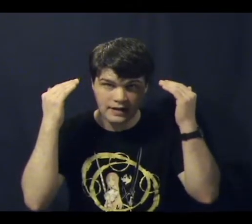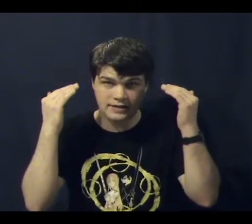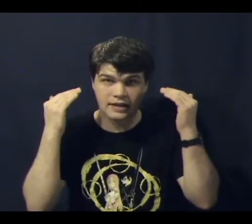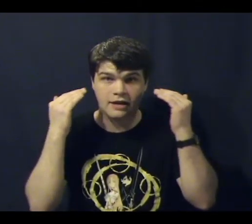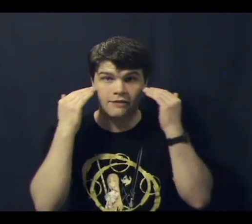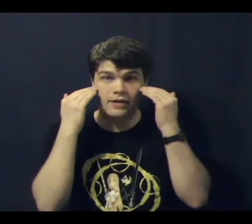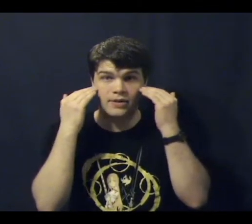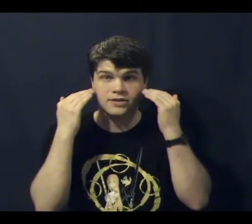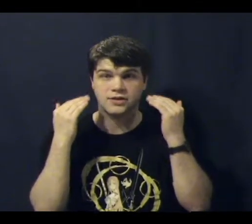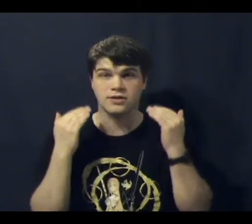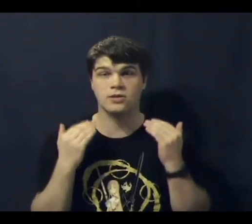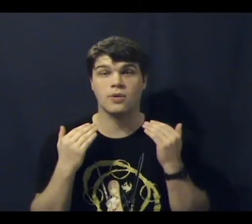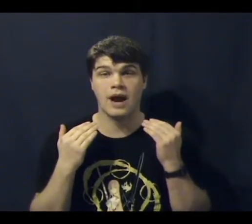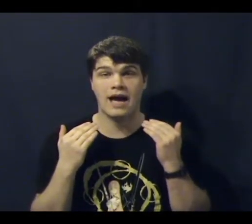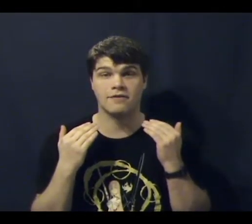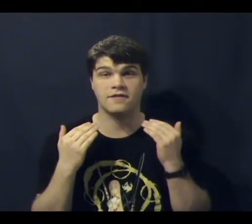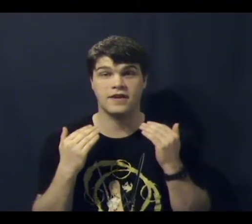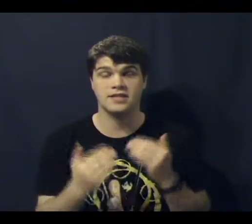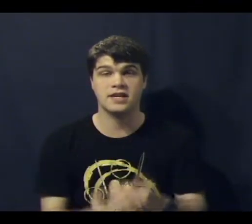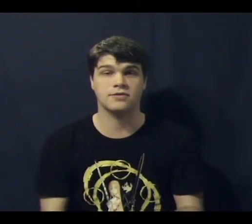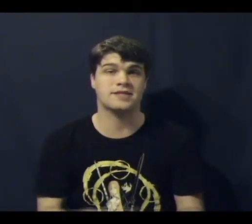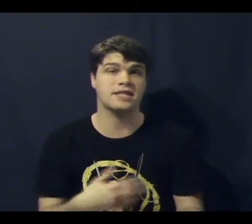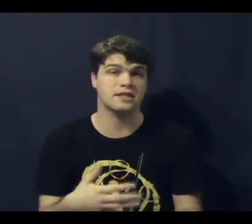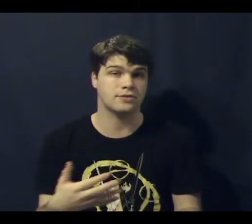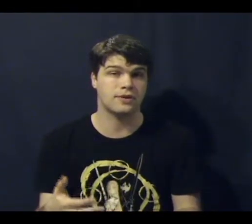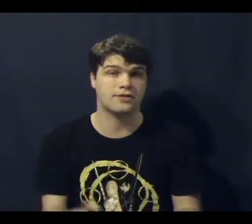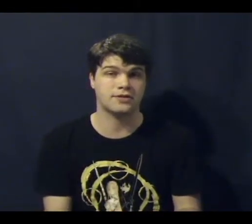and females are on the lower half of the face and you'll see this throughout their